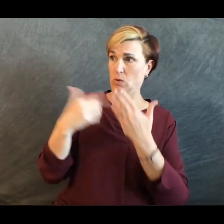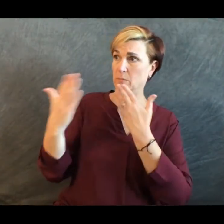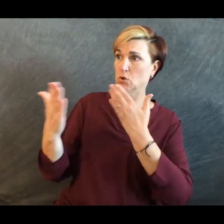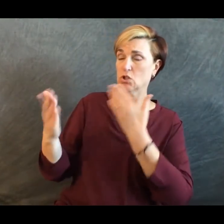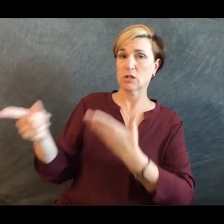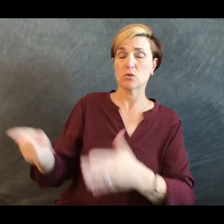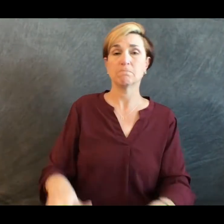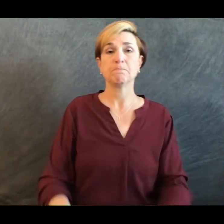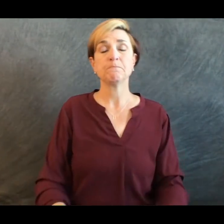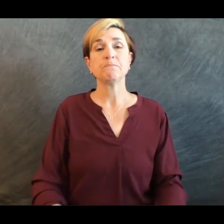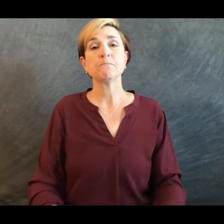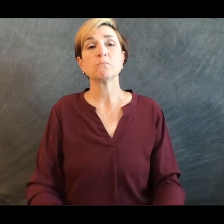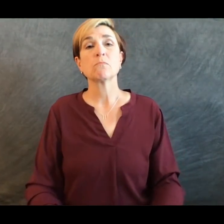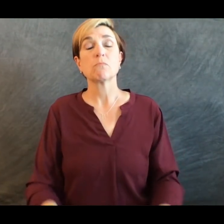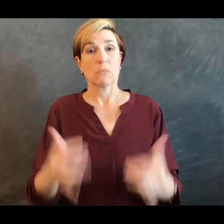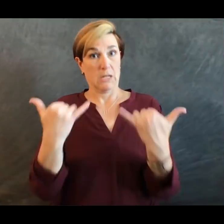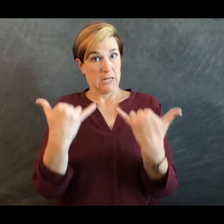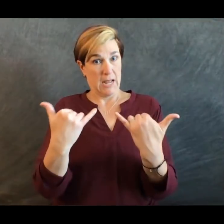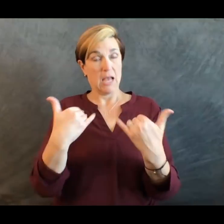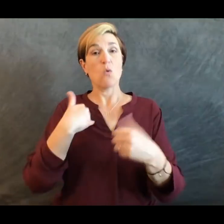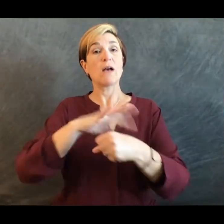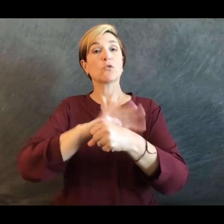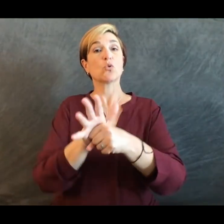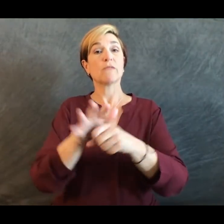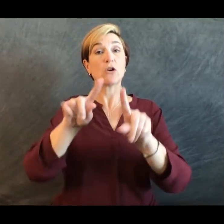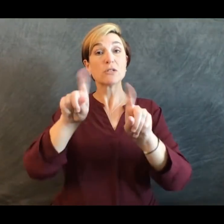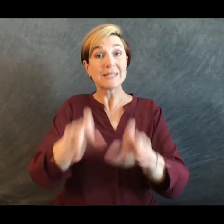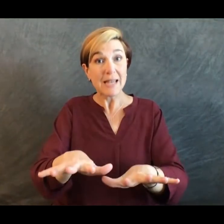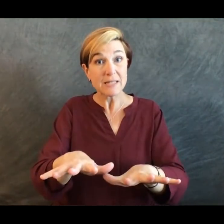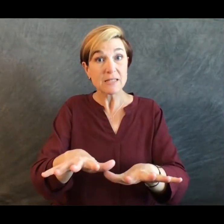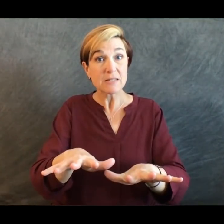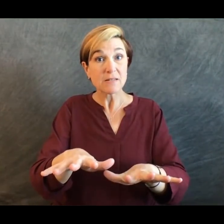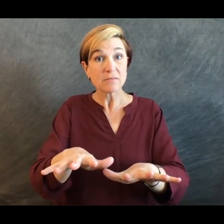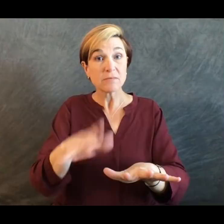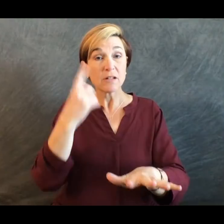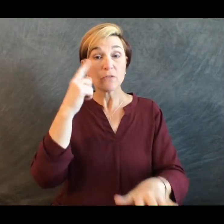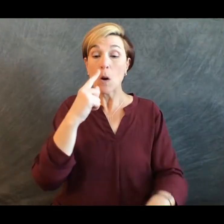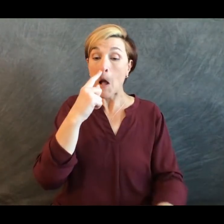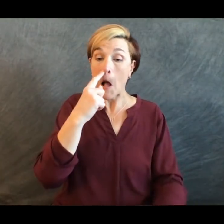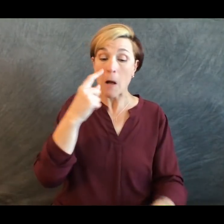completed and we're conducting approximately 100,000 more every day